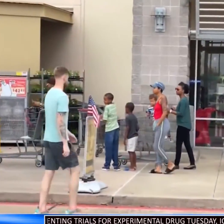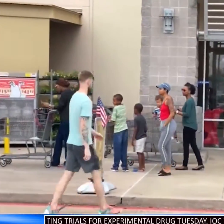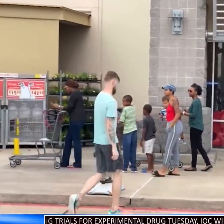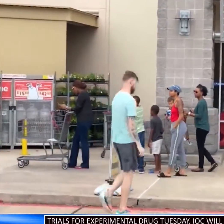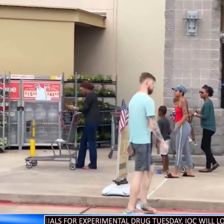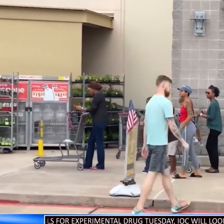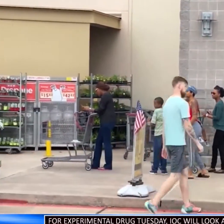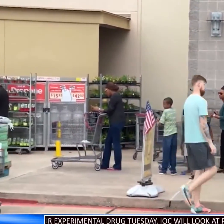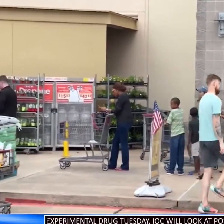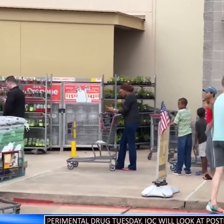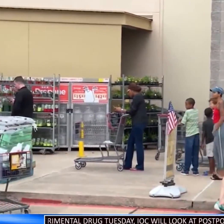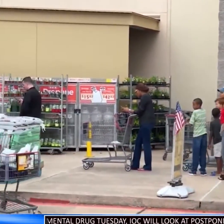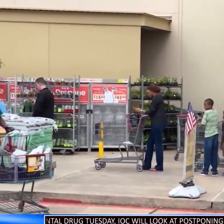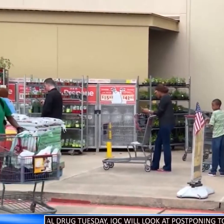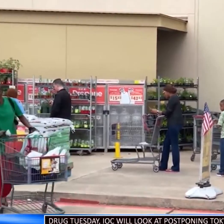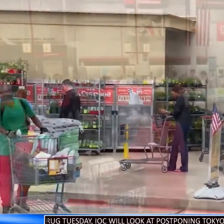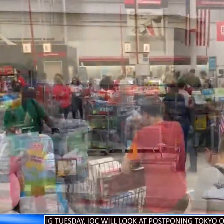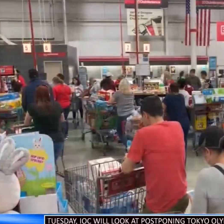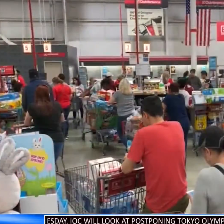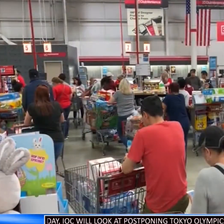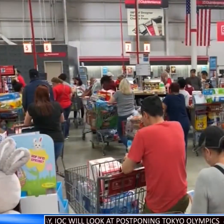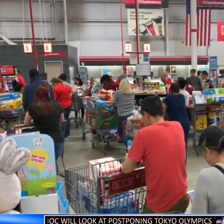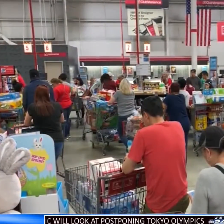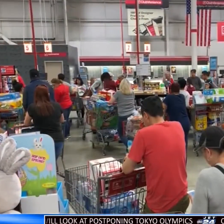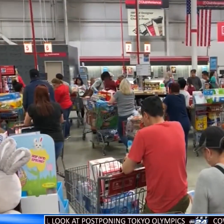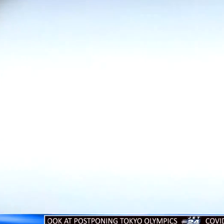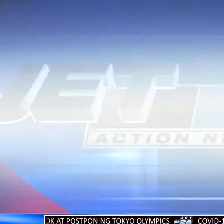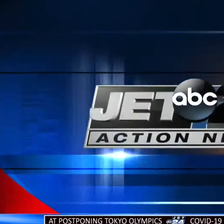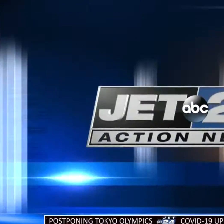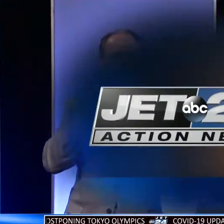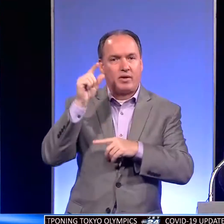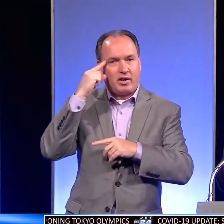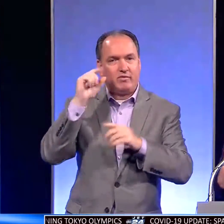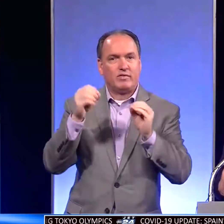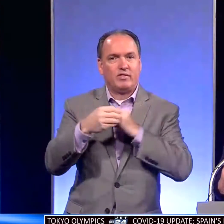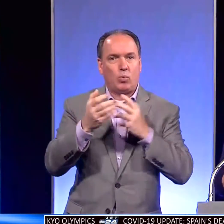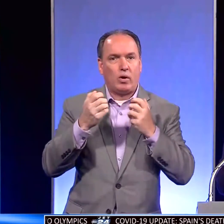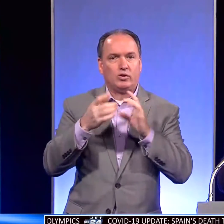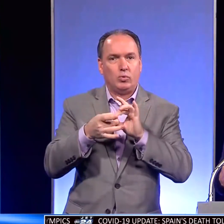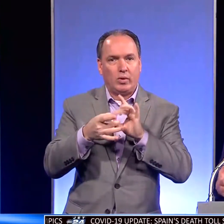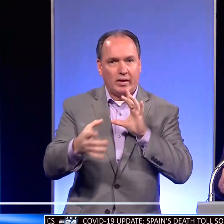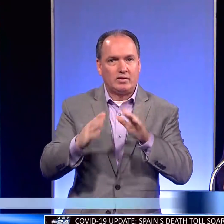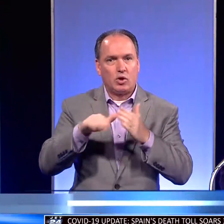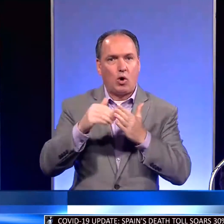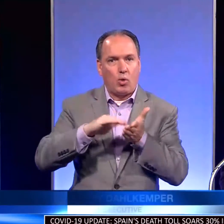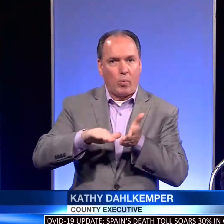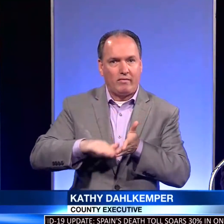ARE WAITING FOR GOVERNOR TOM WOLF'S ADMINISTRATION TO APPROVE THEM. " they want to release all the waivers collectively, they are going through thousands of